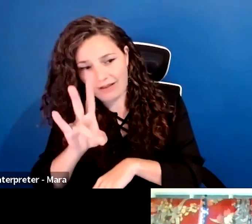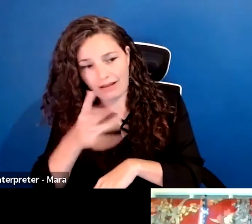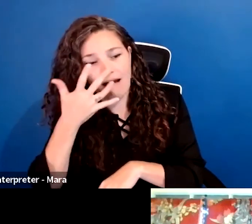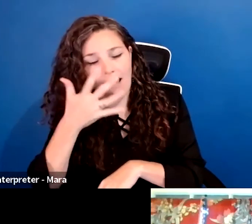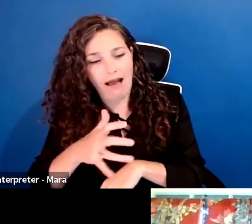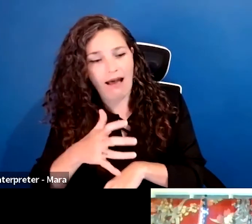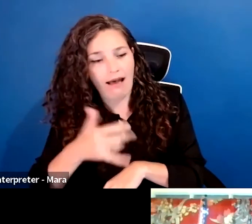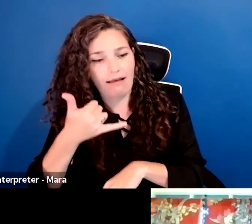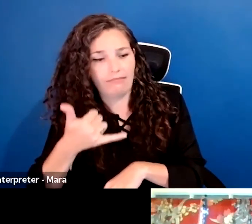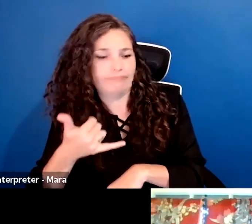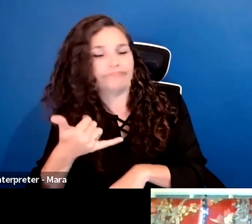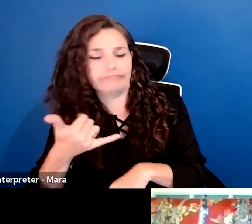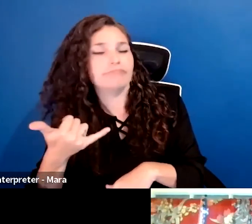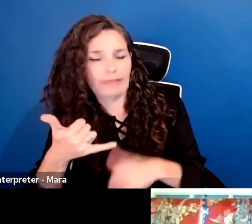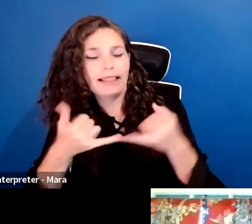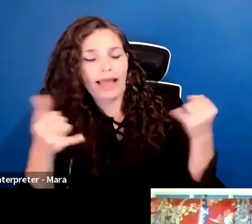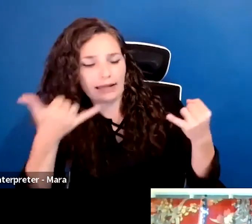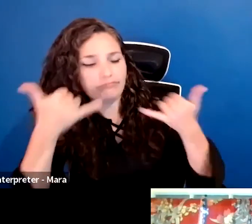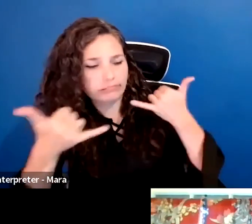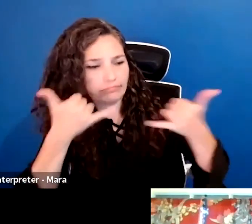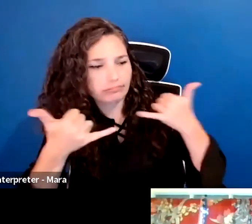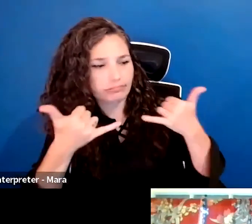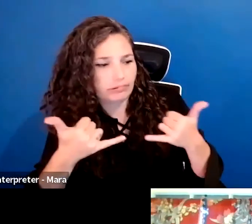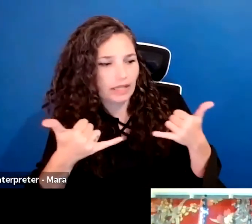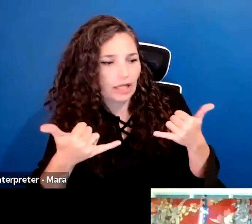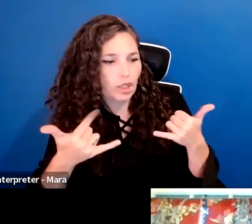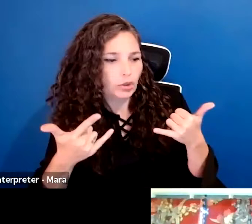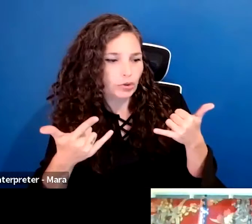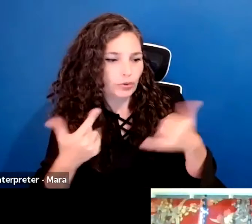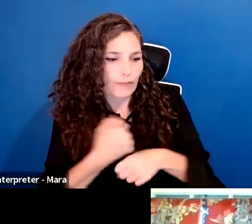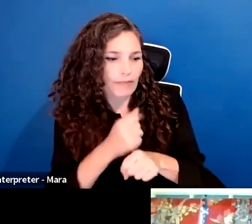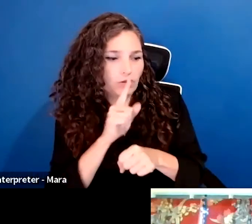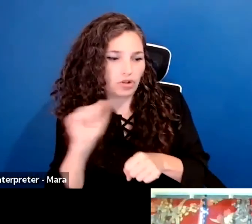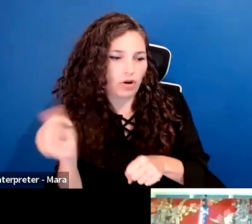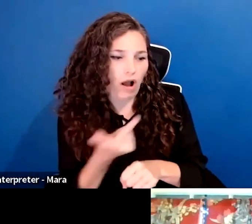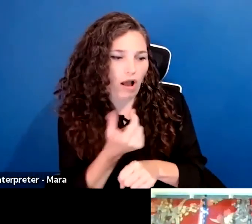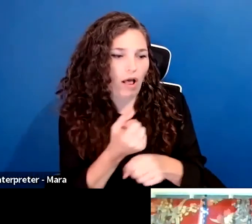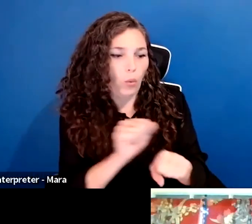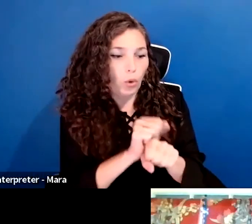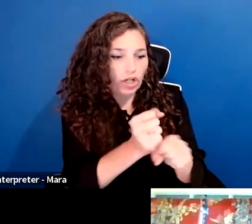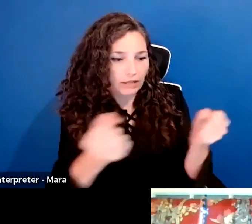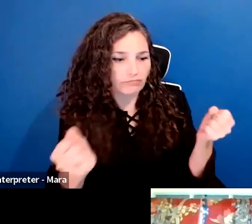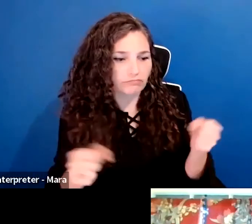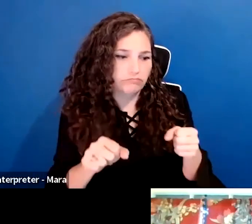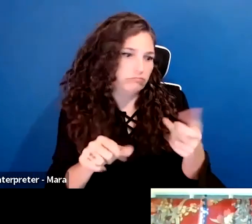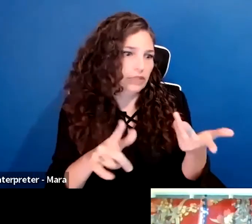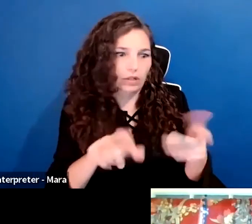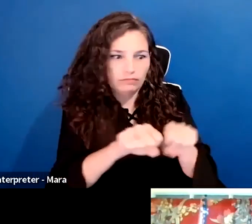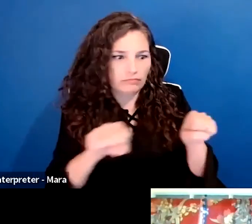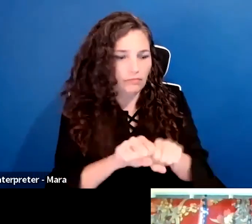Concerns on set. Thank you so much for being here today, Jim. Let's jump right in.